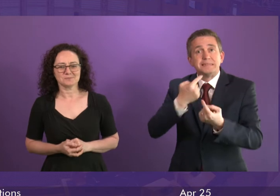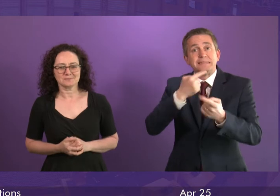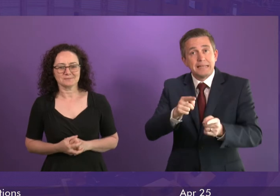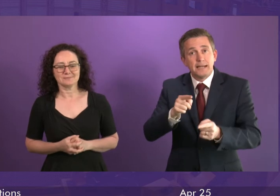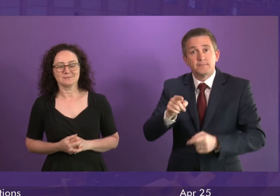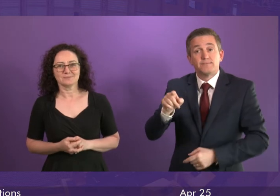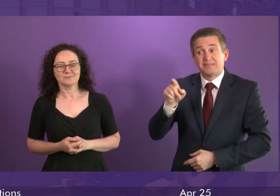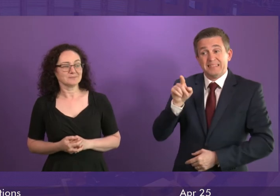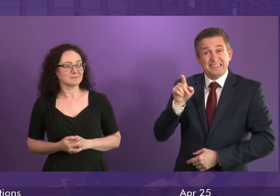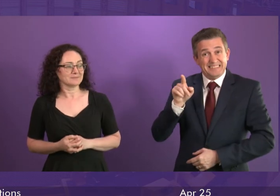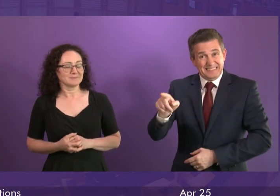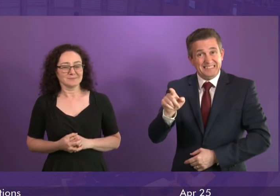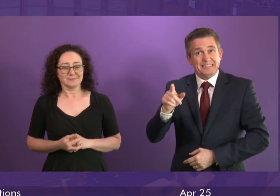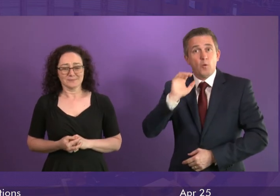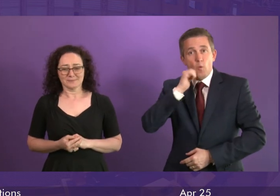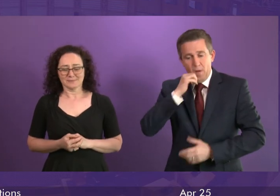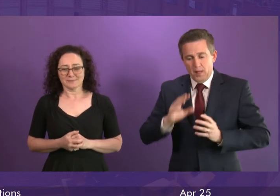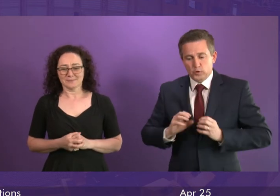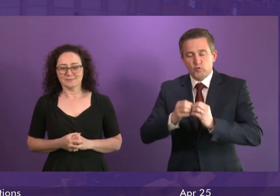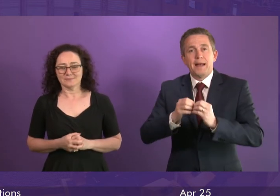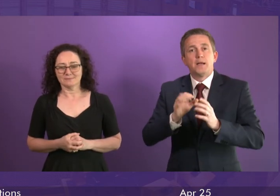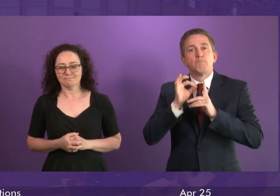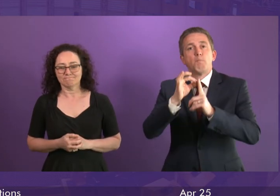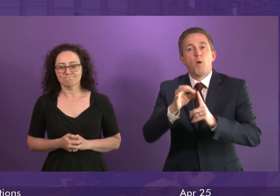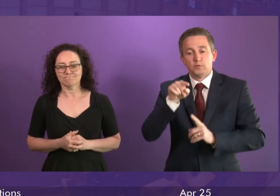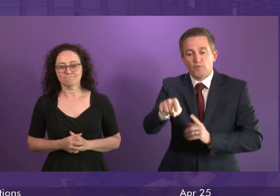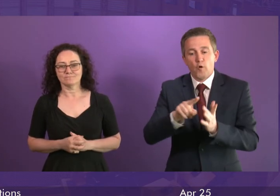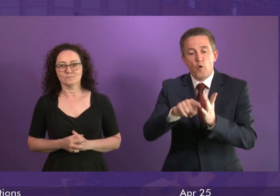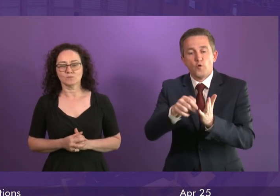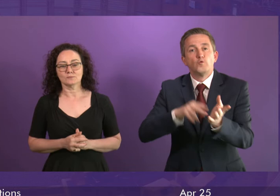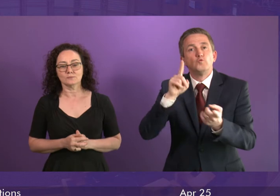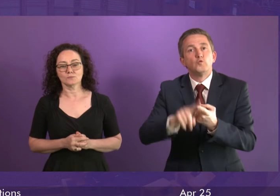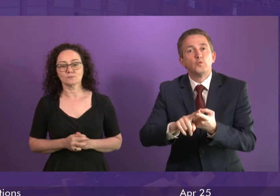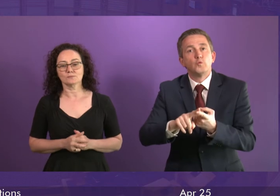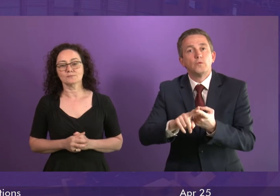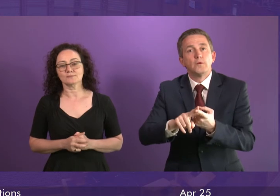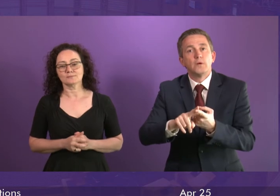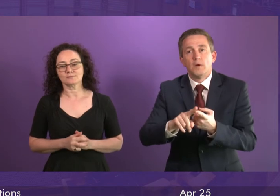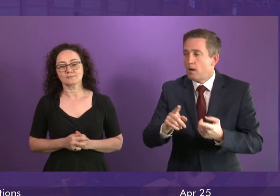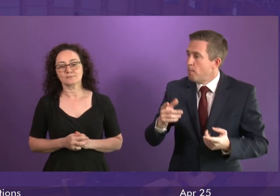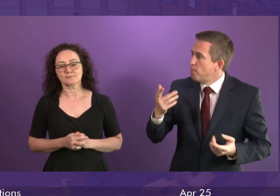said that she will bring forward proposals in June, but the Government plans not to implement